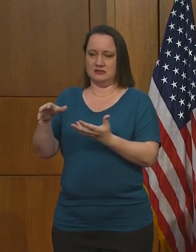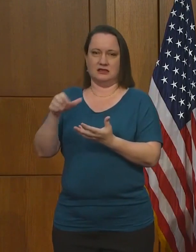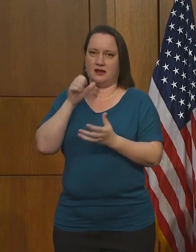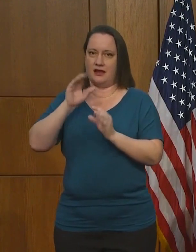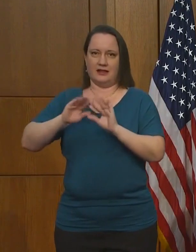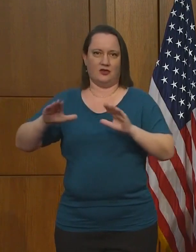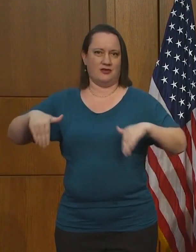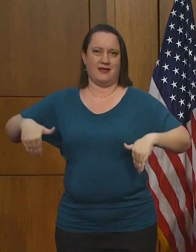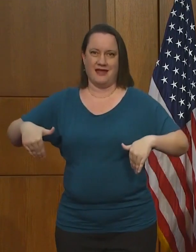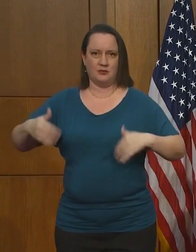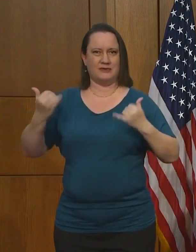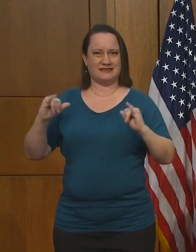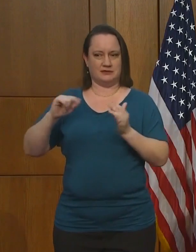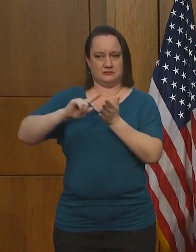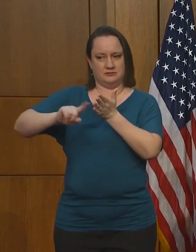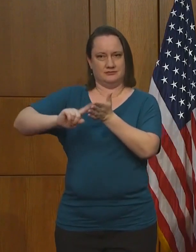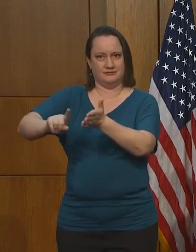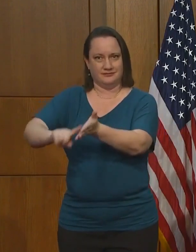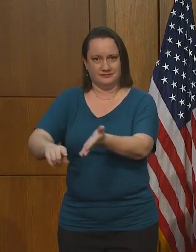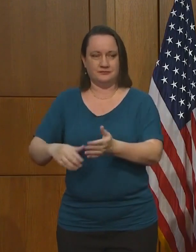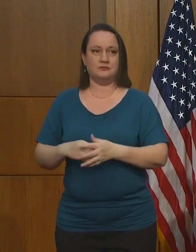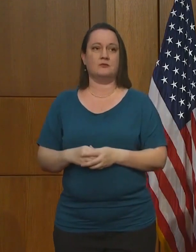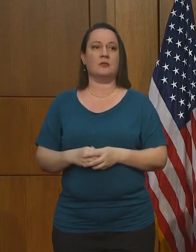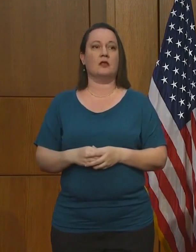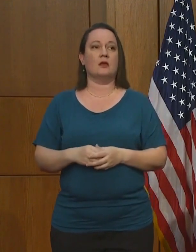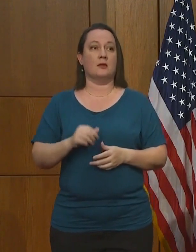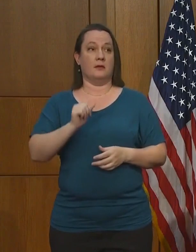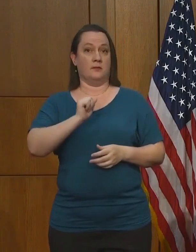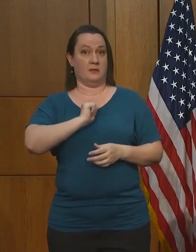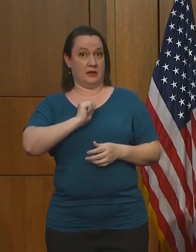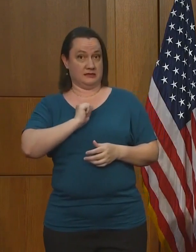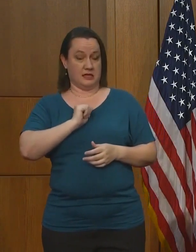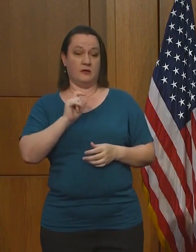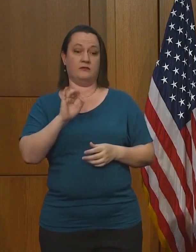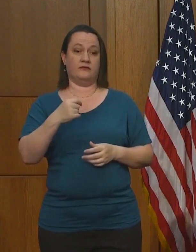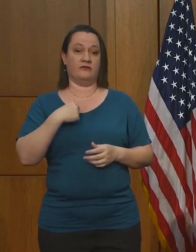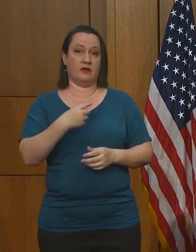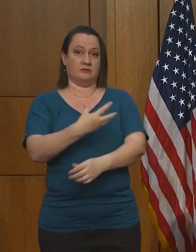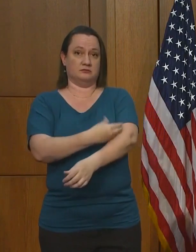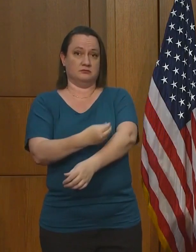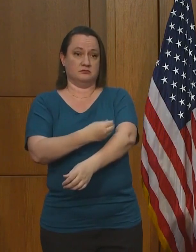AND SO MY ADVICE TO. SOMEONE